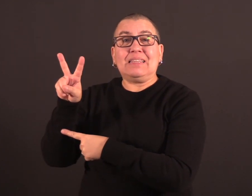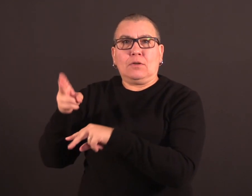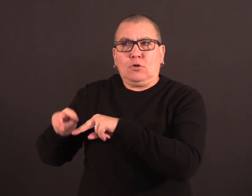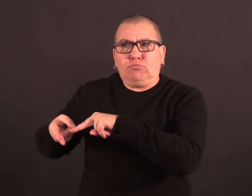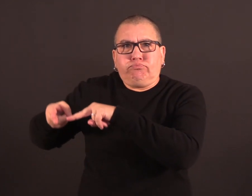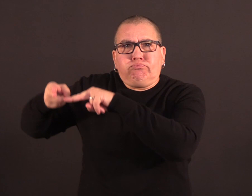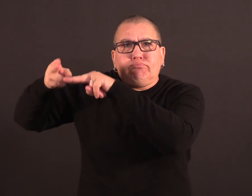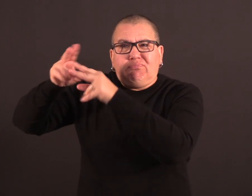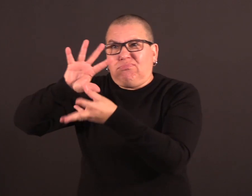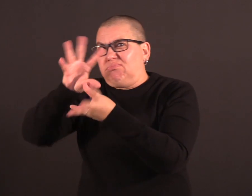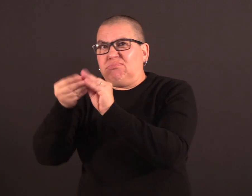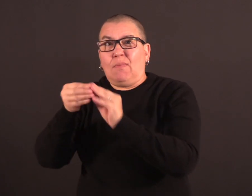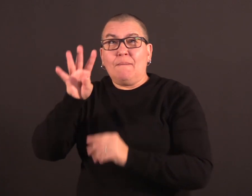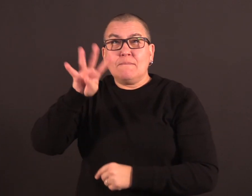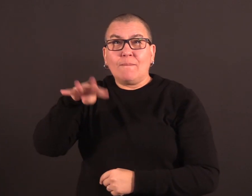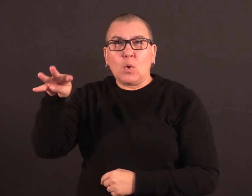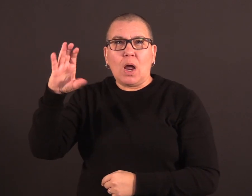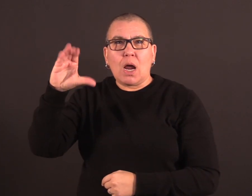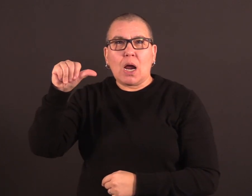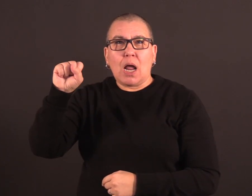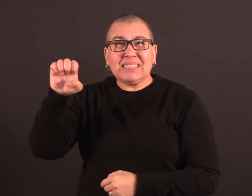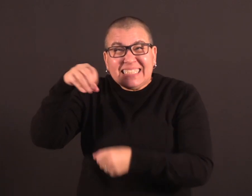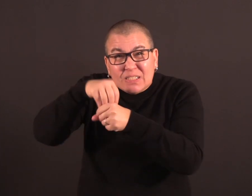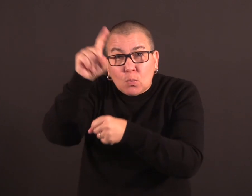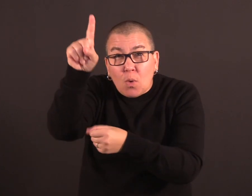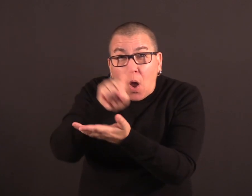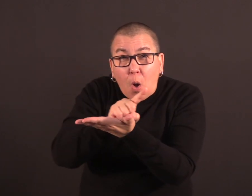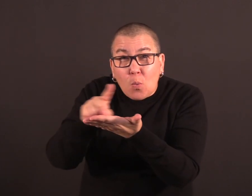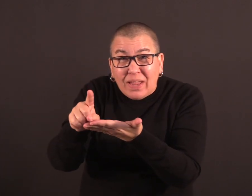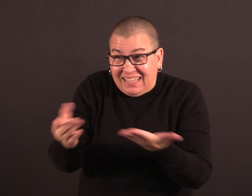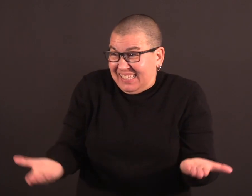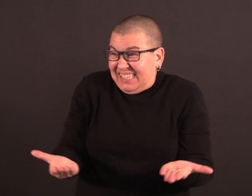from the Minnesota Department of Health. This comes at a time when the number of